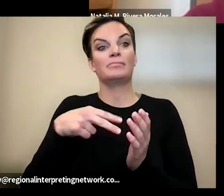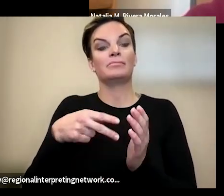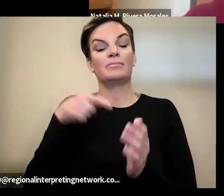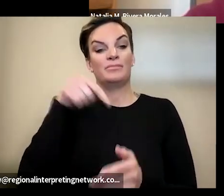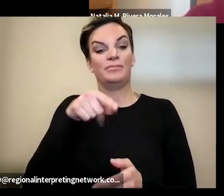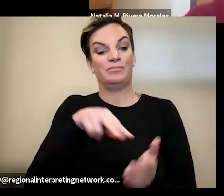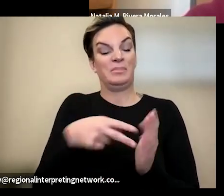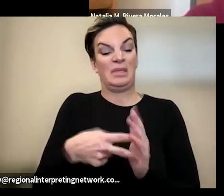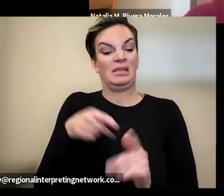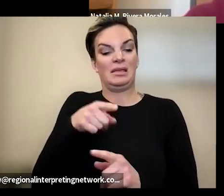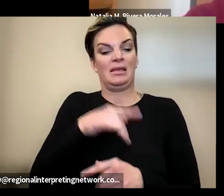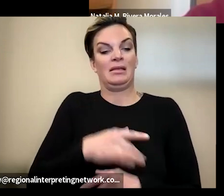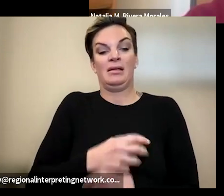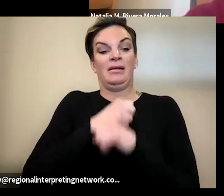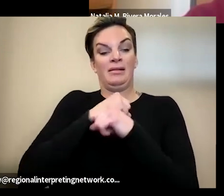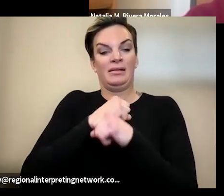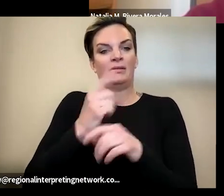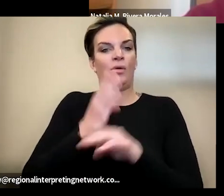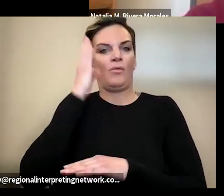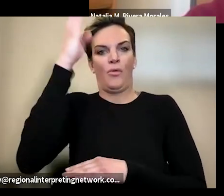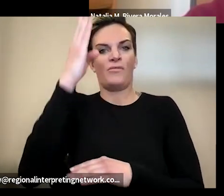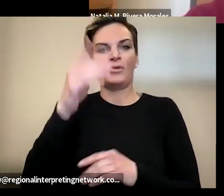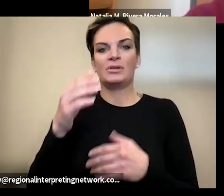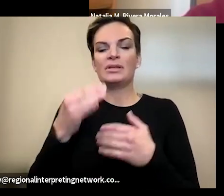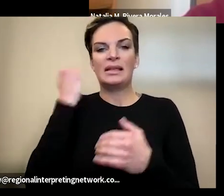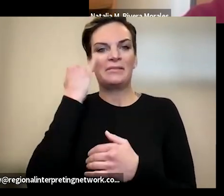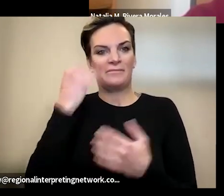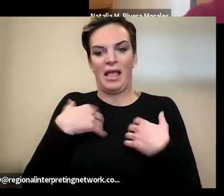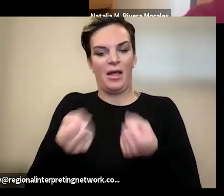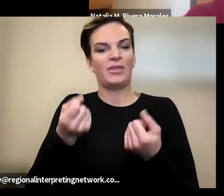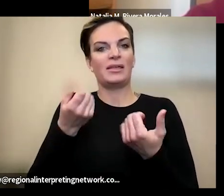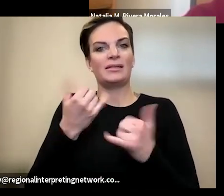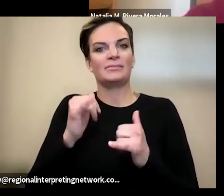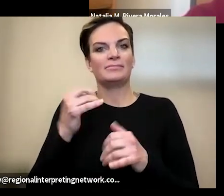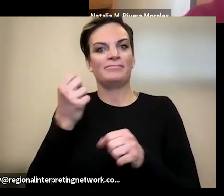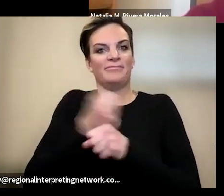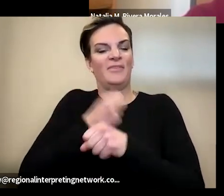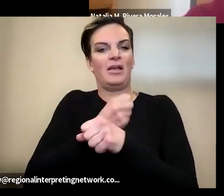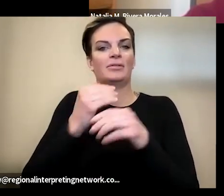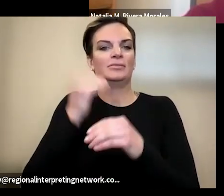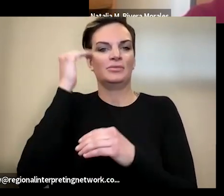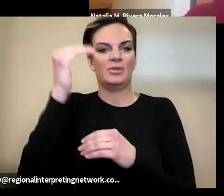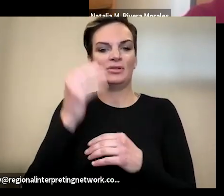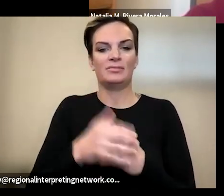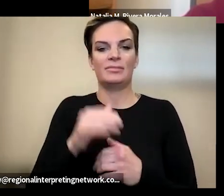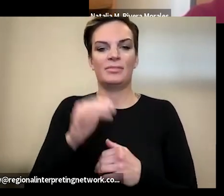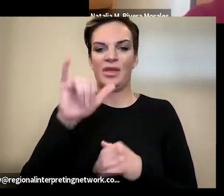and the symptoms that arise as a process of that, that's what ends up, that's what autoimmune